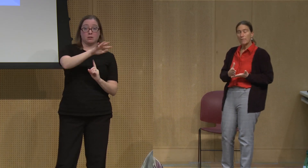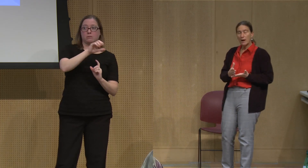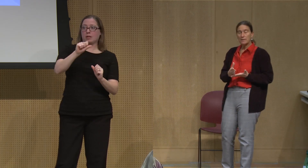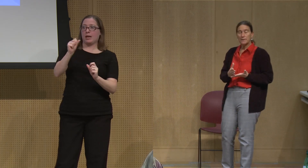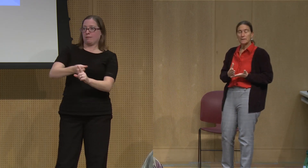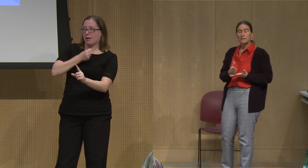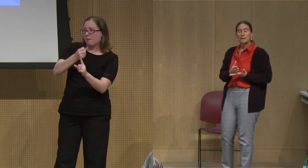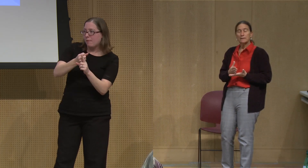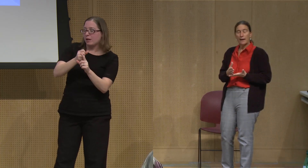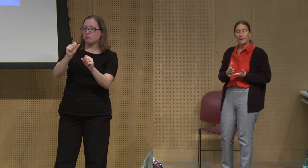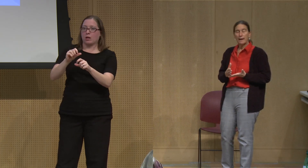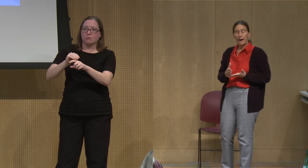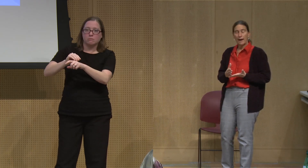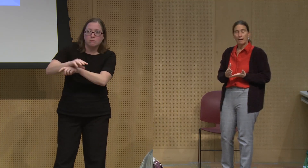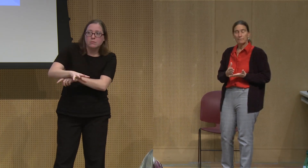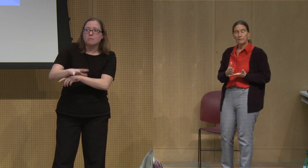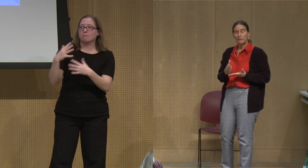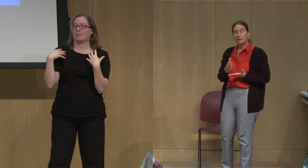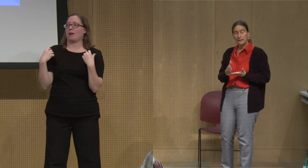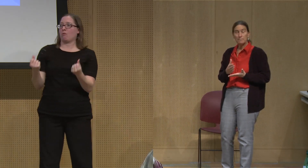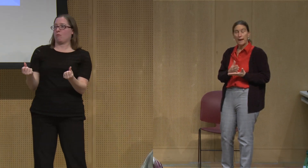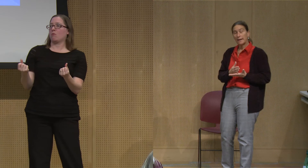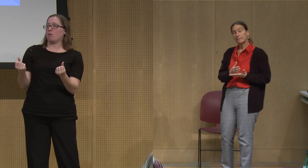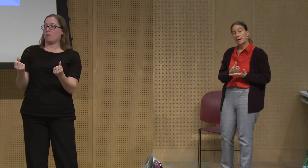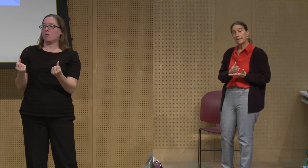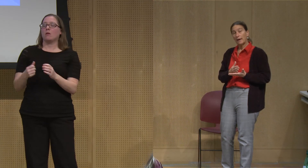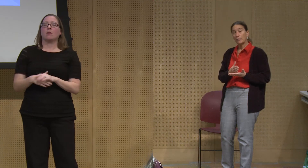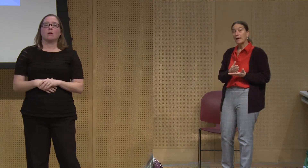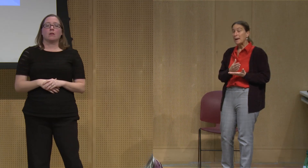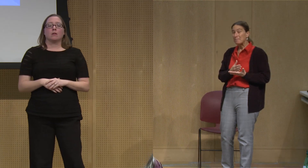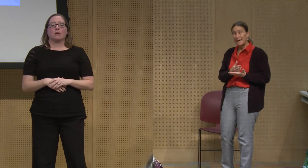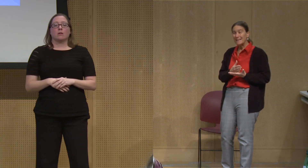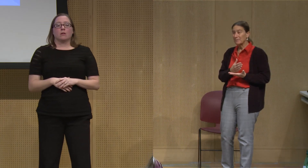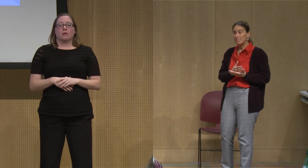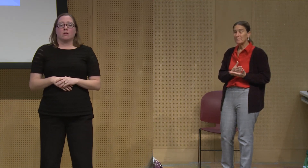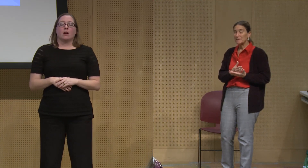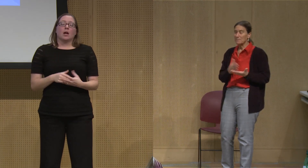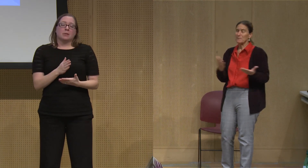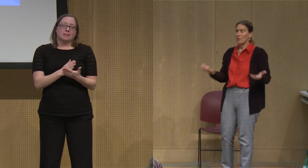CAN HAVE AN IMPACT ON HEALTH. MANY OF THE--SOME OF THEM ARE KIND OF OBVIOUS.